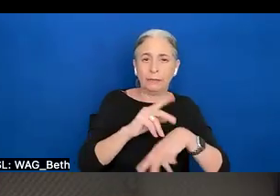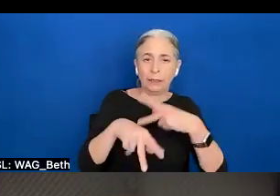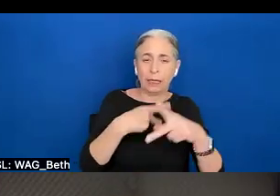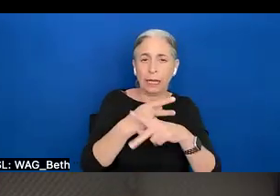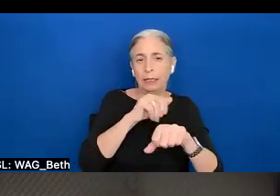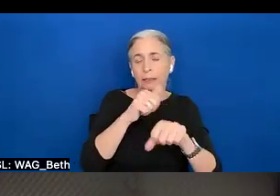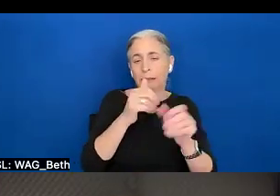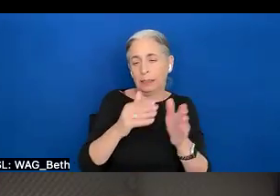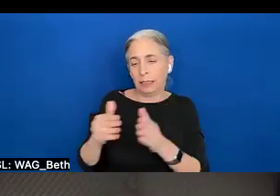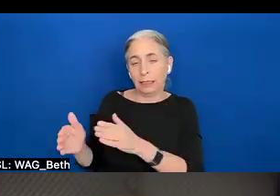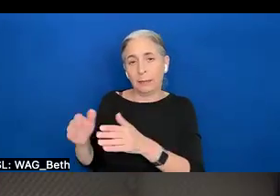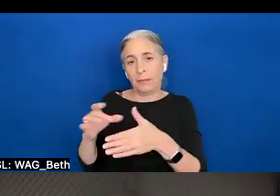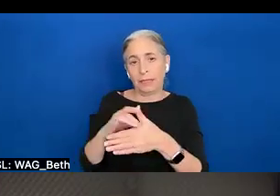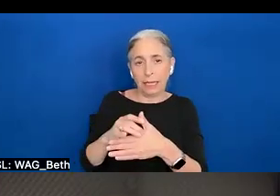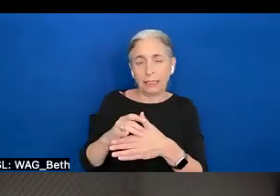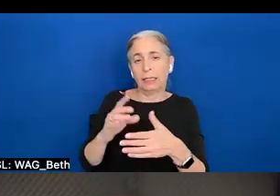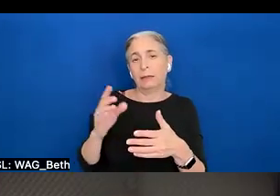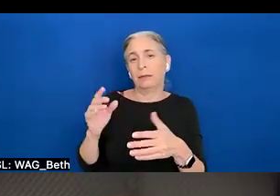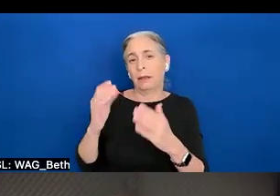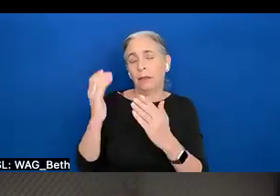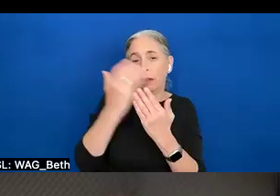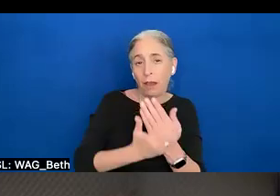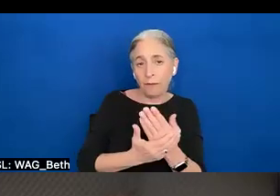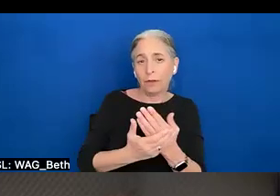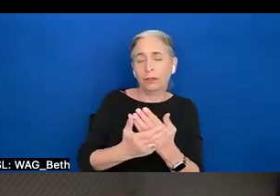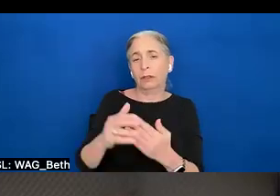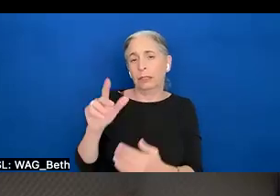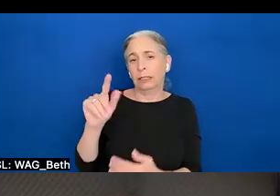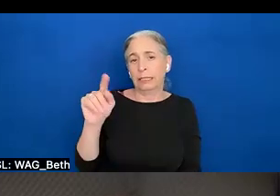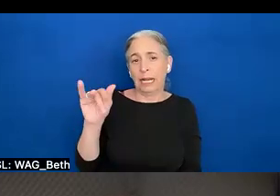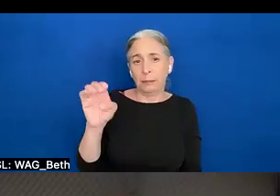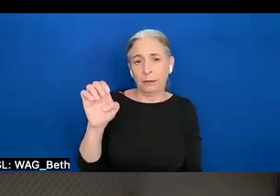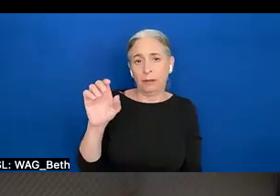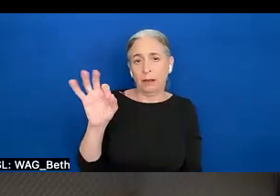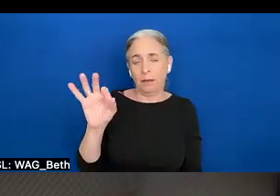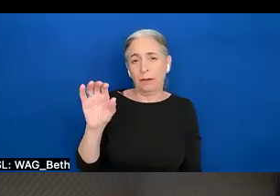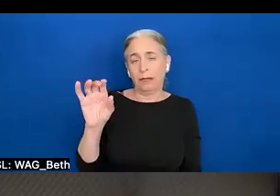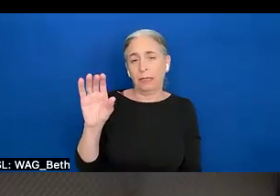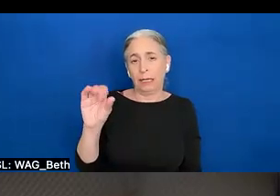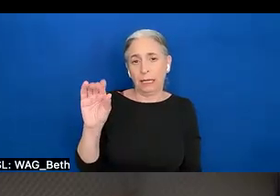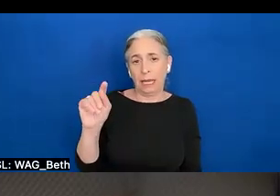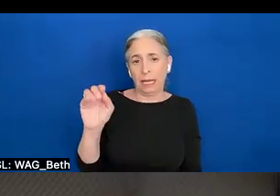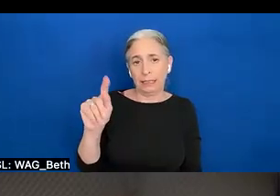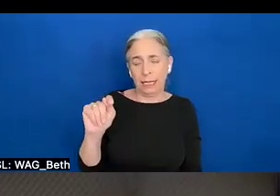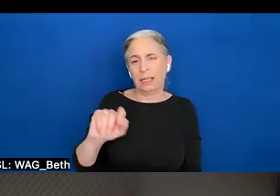for example, the cover from the table of contents, from the other chapters.